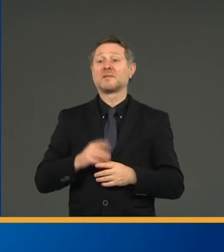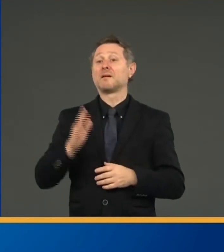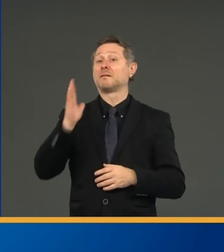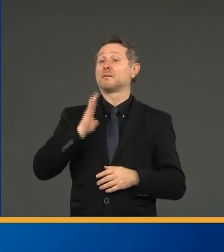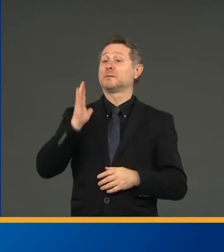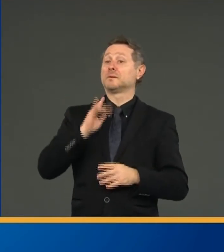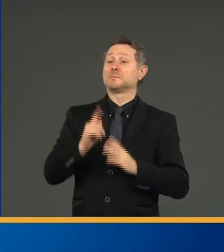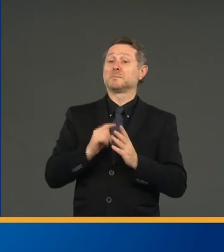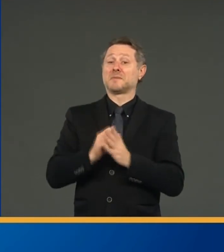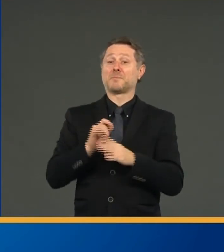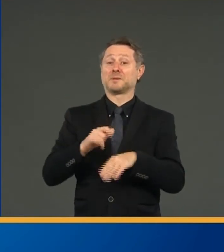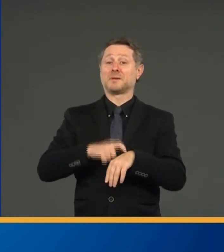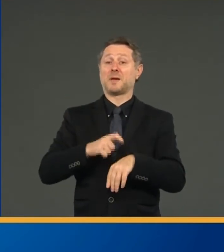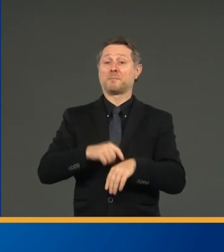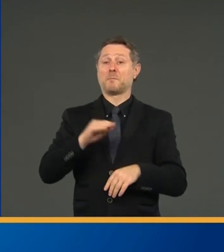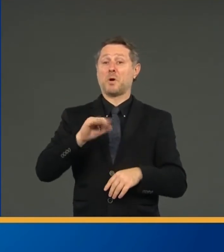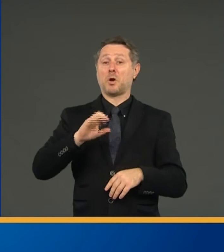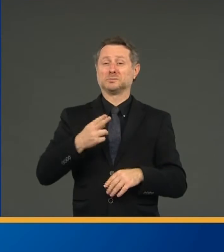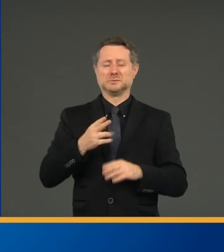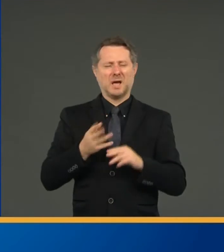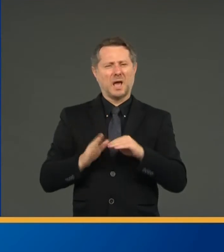YOU SEE THAT INCLINE ON THAT